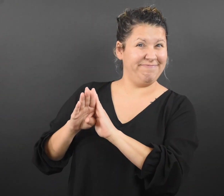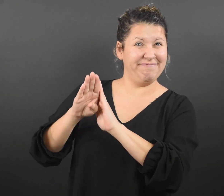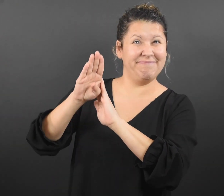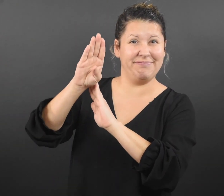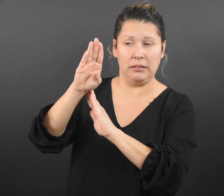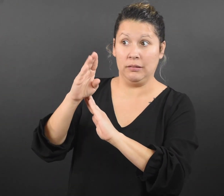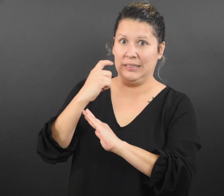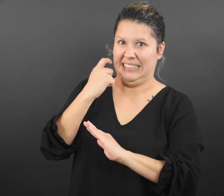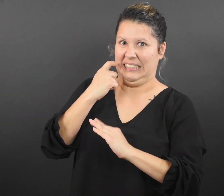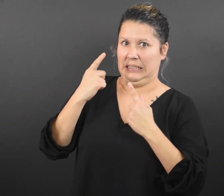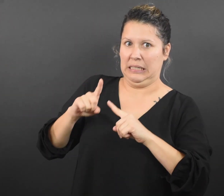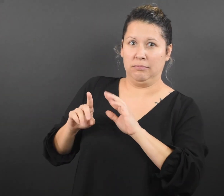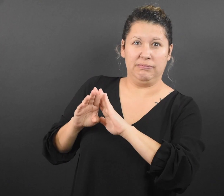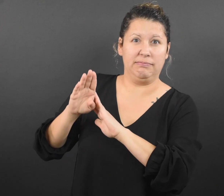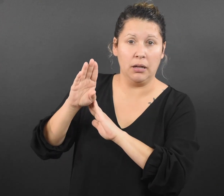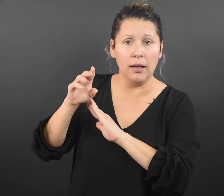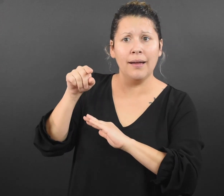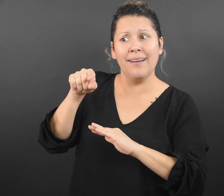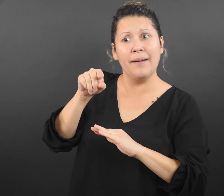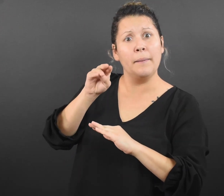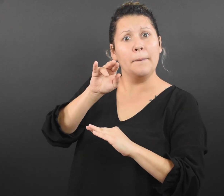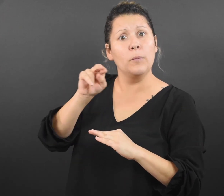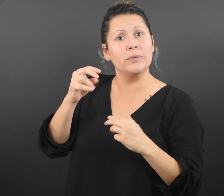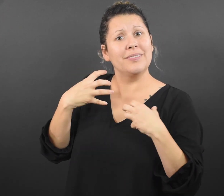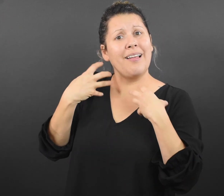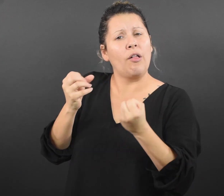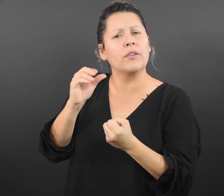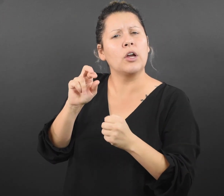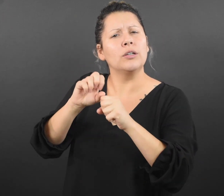as has happened recently, the Minnesota health care system will give priority